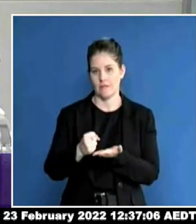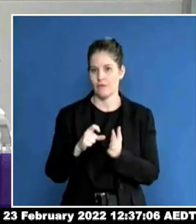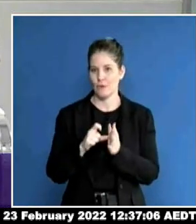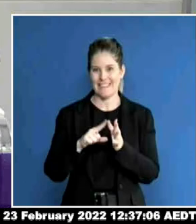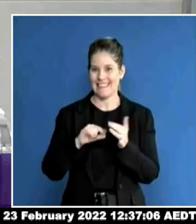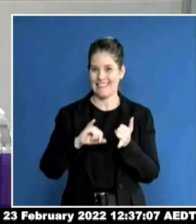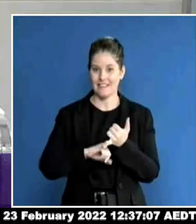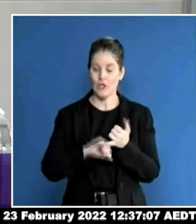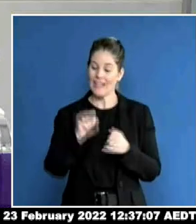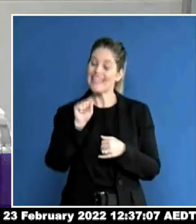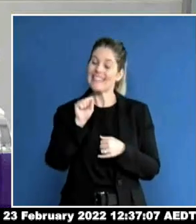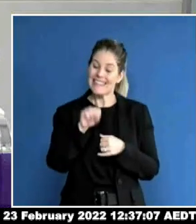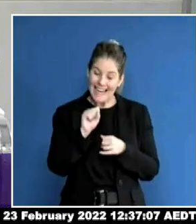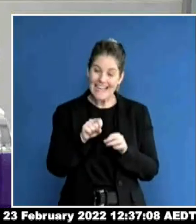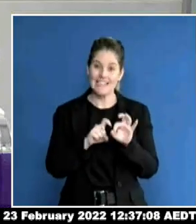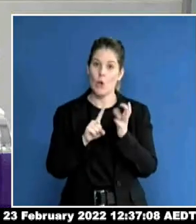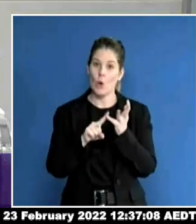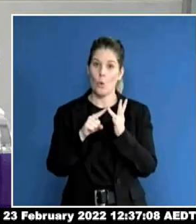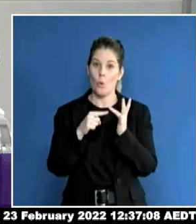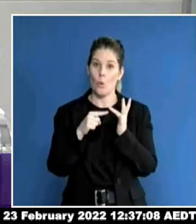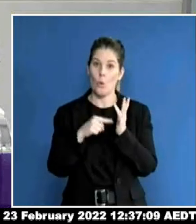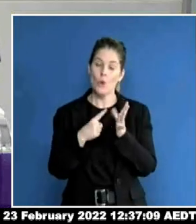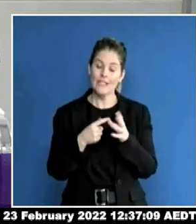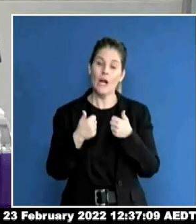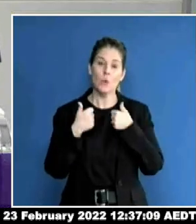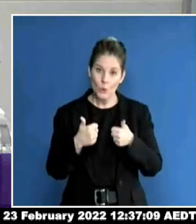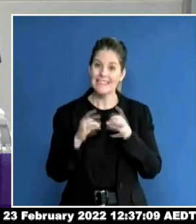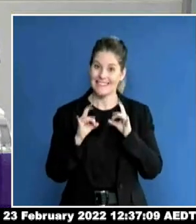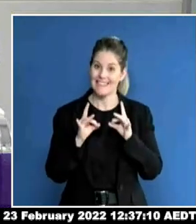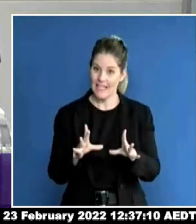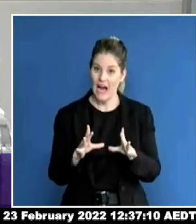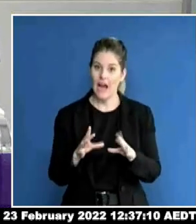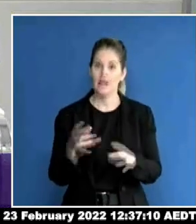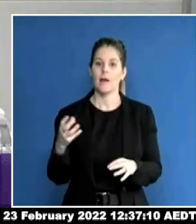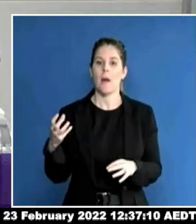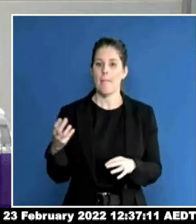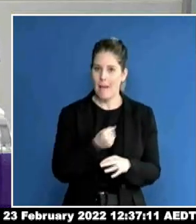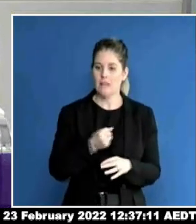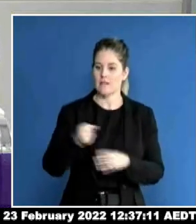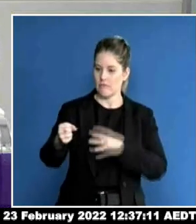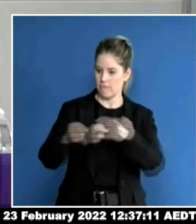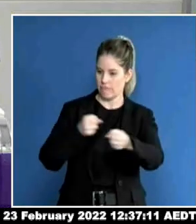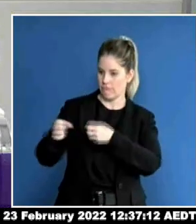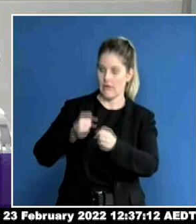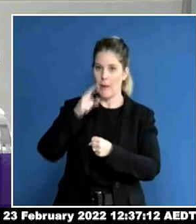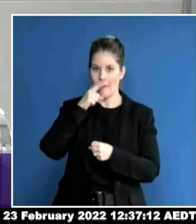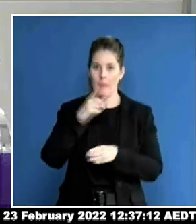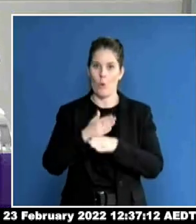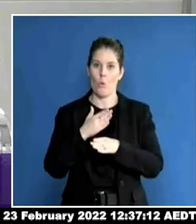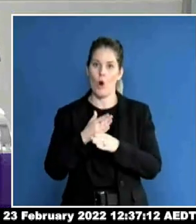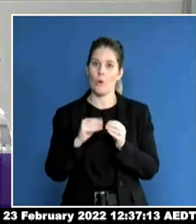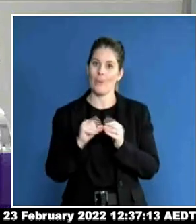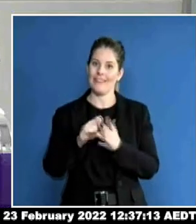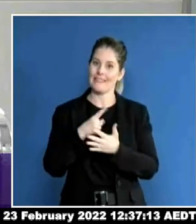is mandated disabled people have to be employed in DES's, it will start it. And quotas haven't always worked in other spaces, and there's always debate about it,